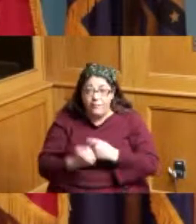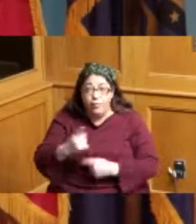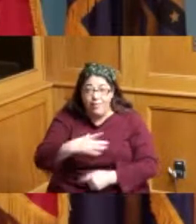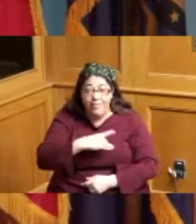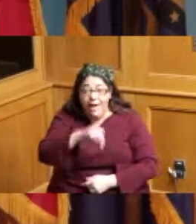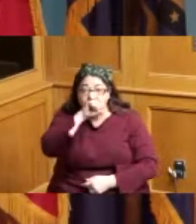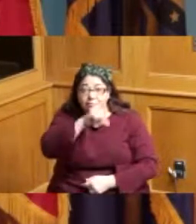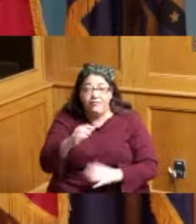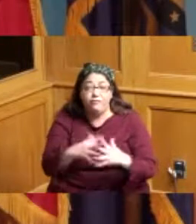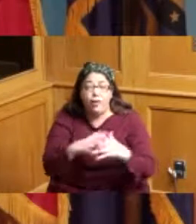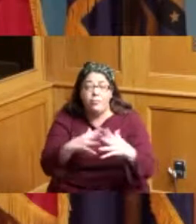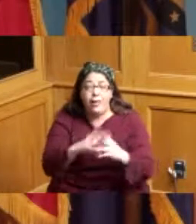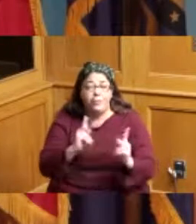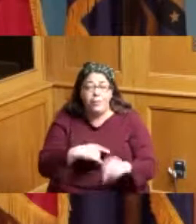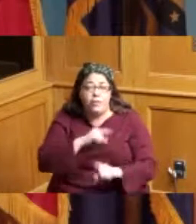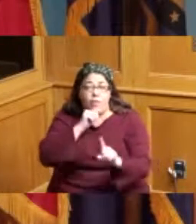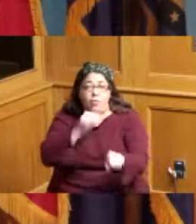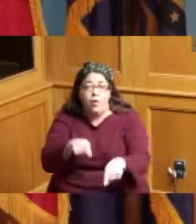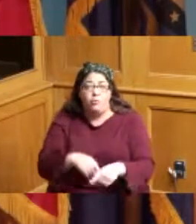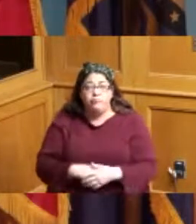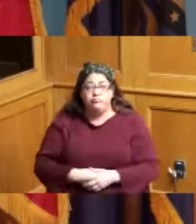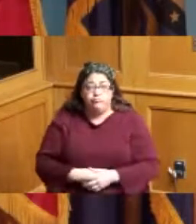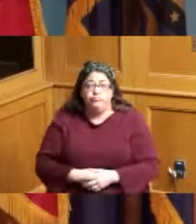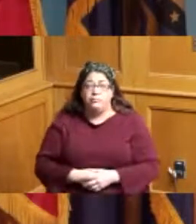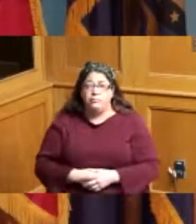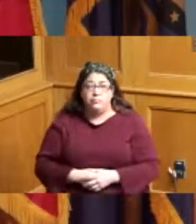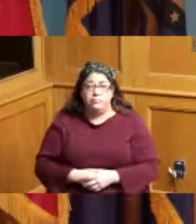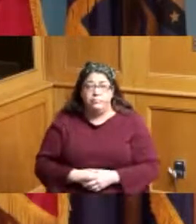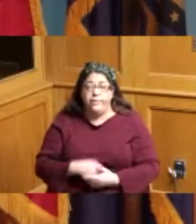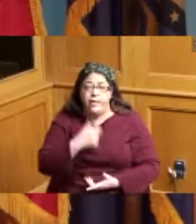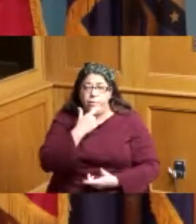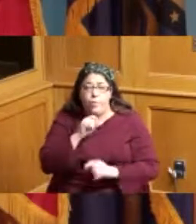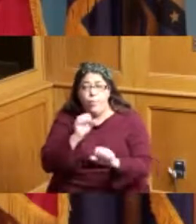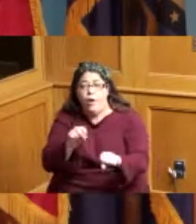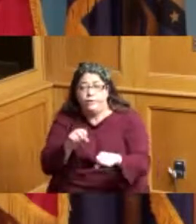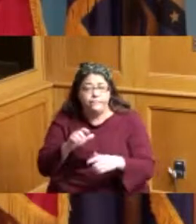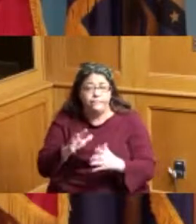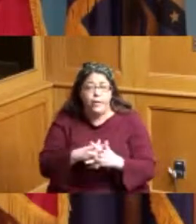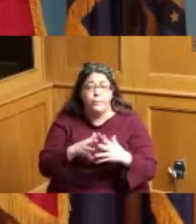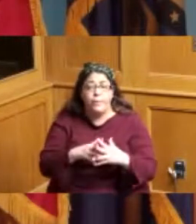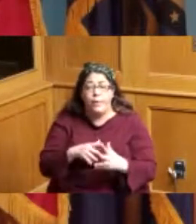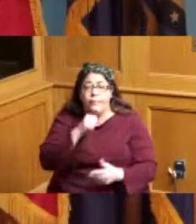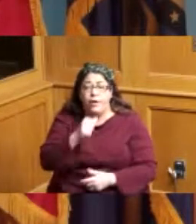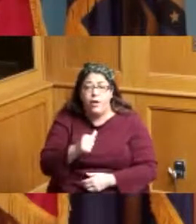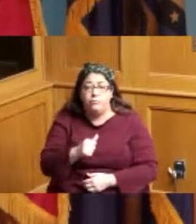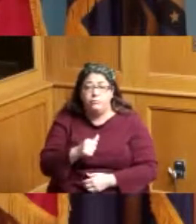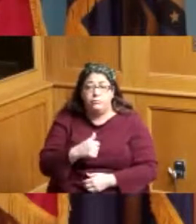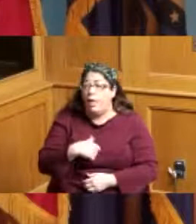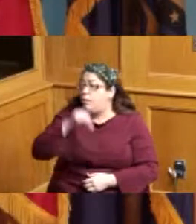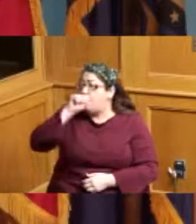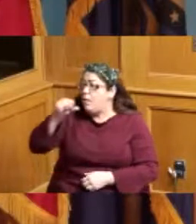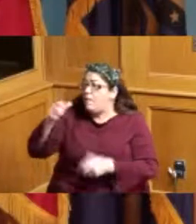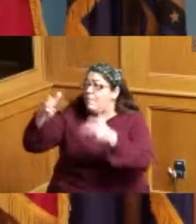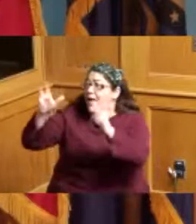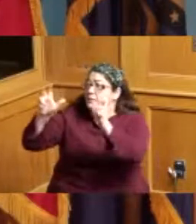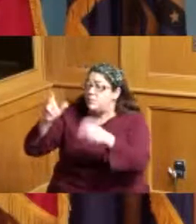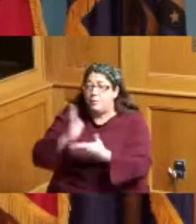some people don't go so they might say I don't want it because I they don't even watch football I don't I mean I love basketball some people don't like watch basketball